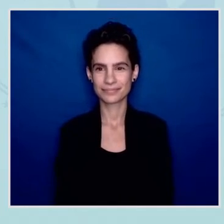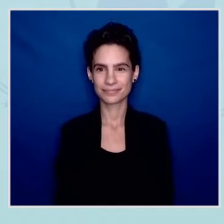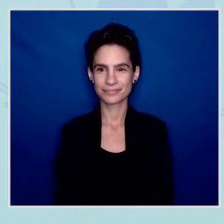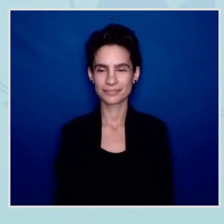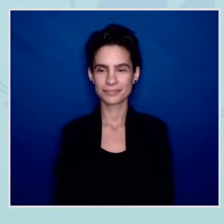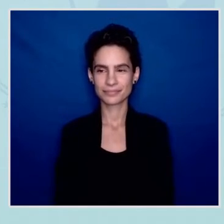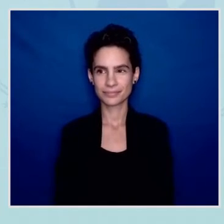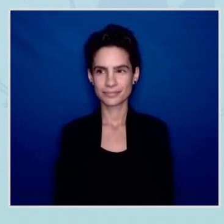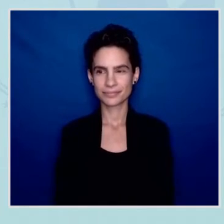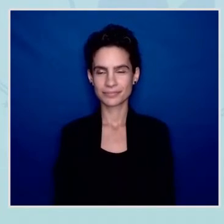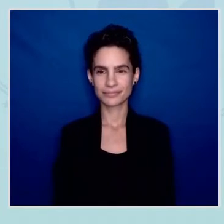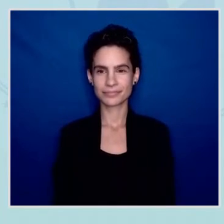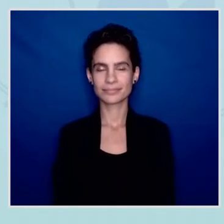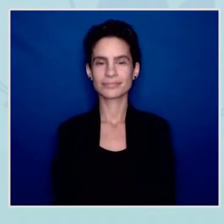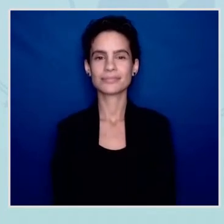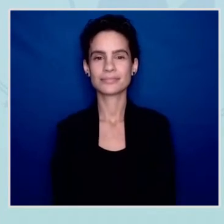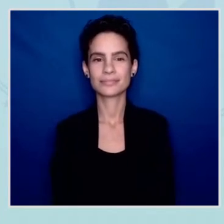TO SERVE.